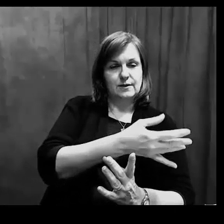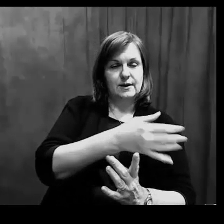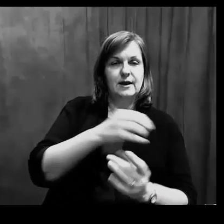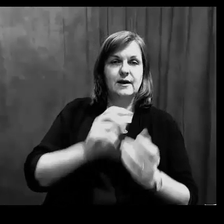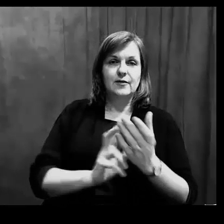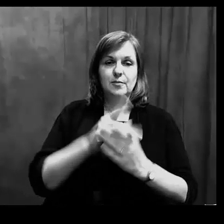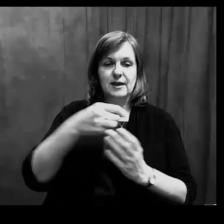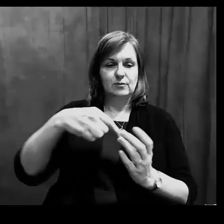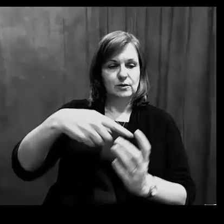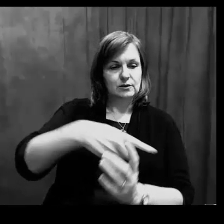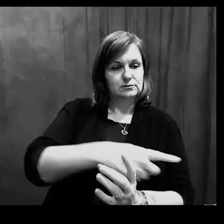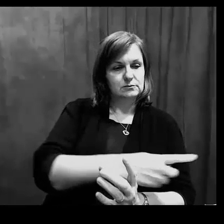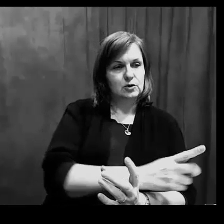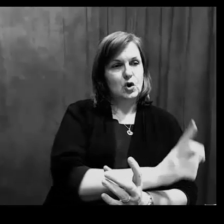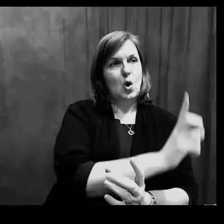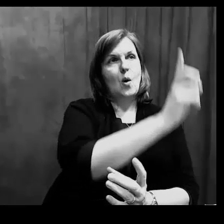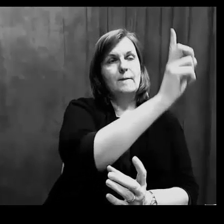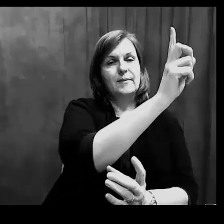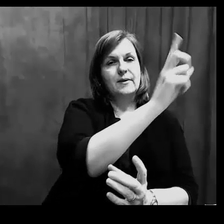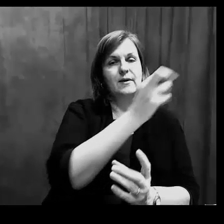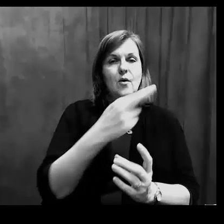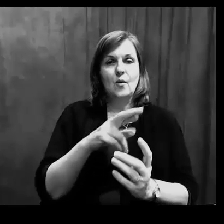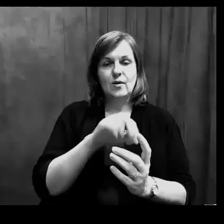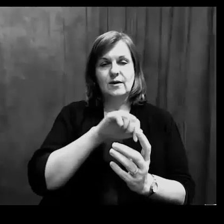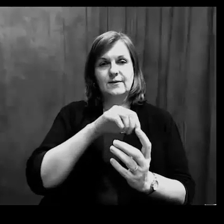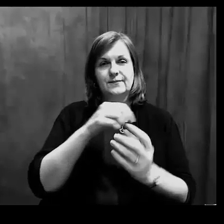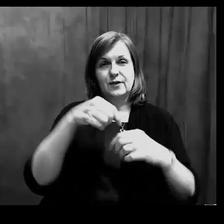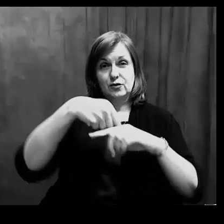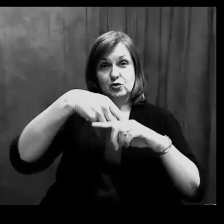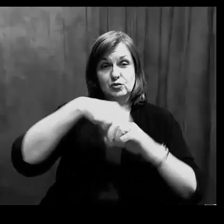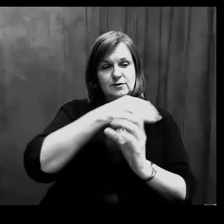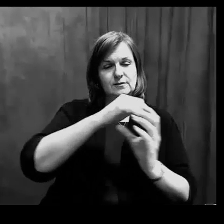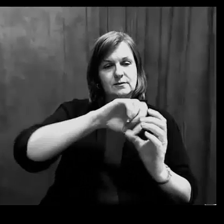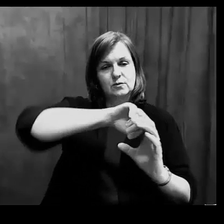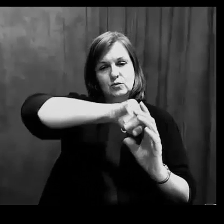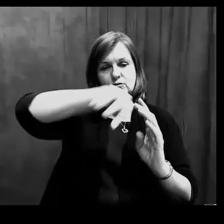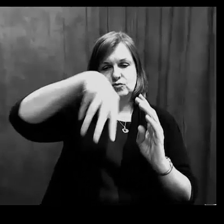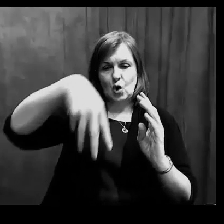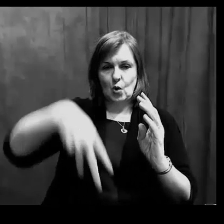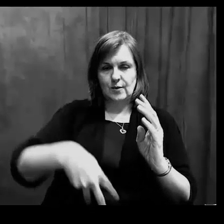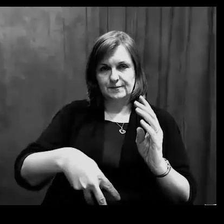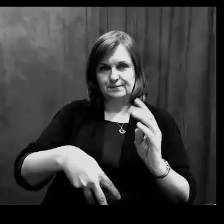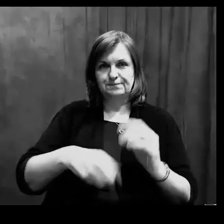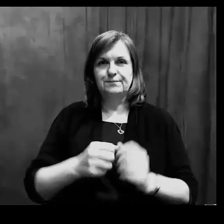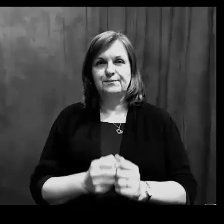90ￂﾰ turn and try to grow either straight up andthe root straight down